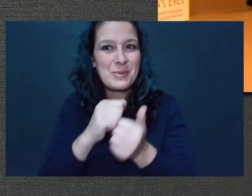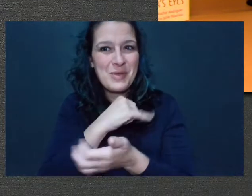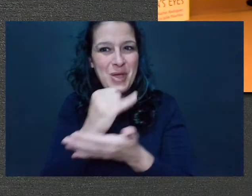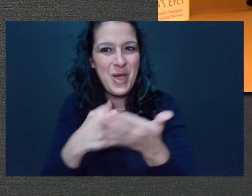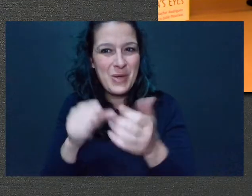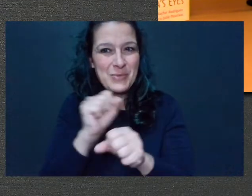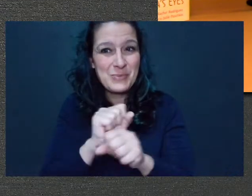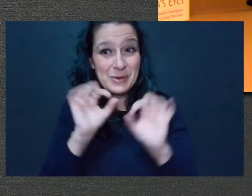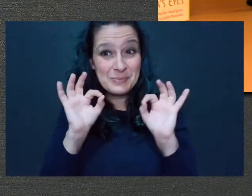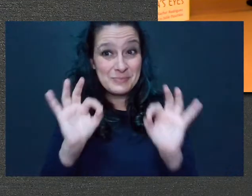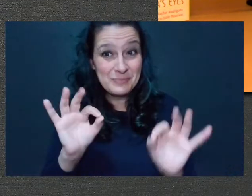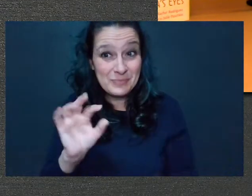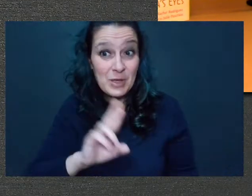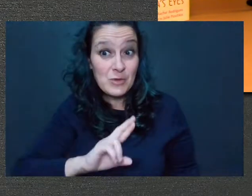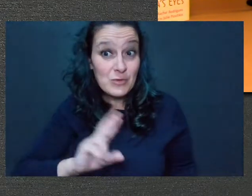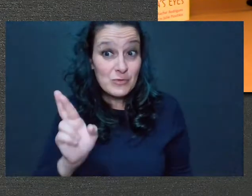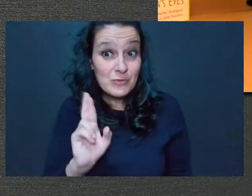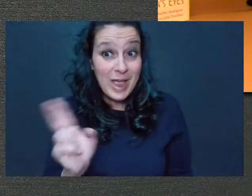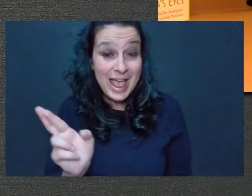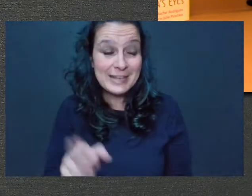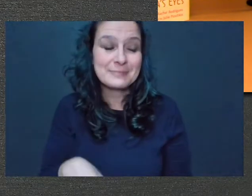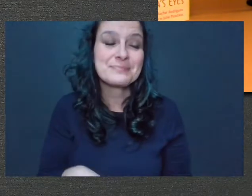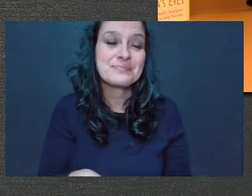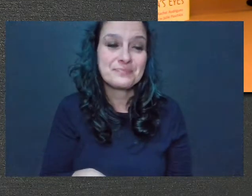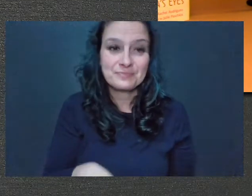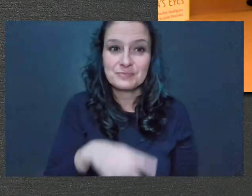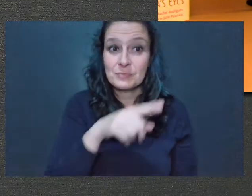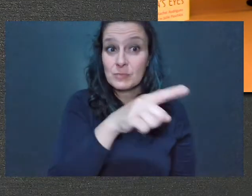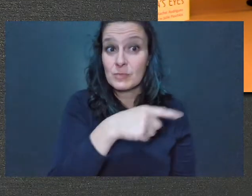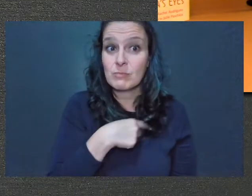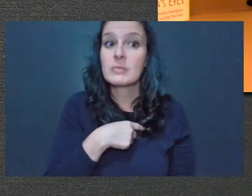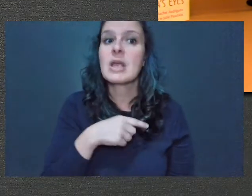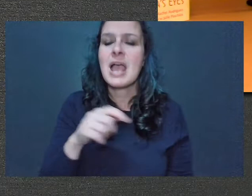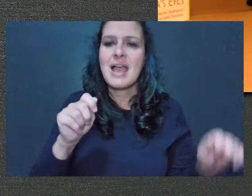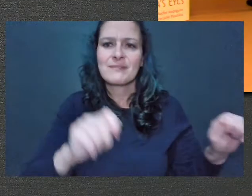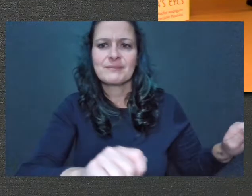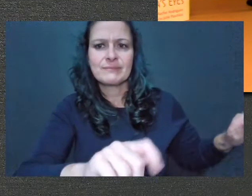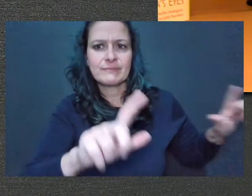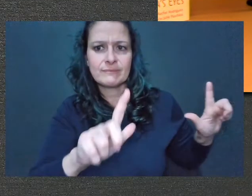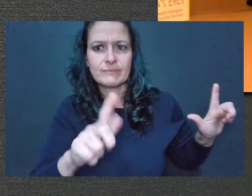Are you ready? So here I have, I'm gonna do my lines right on this screen.